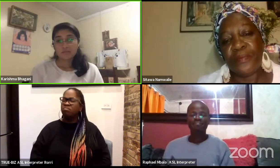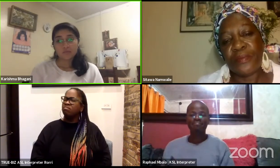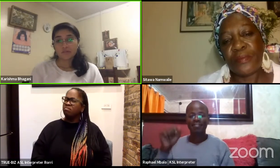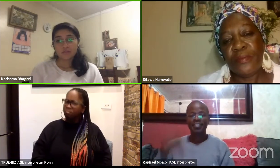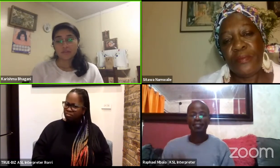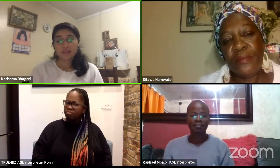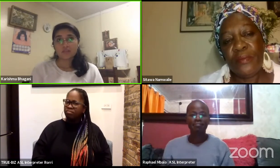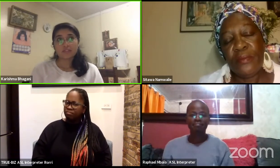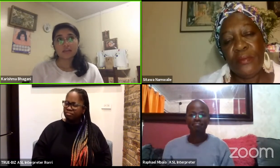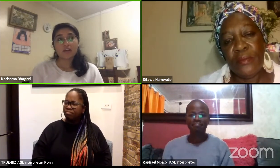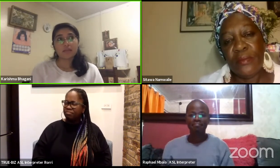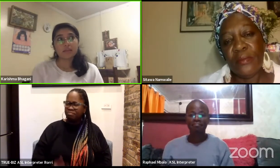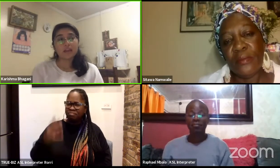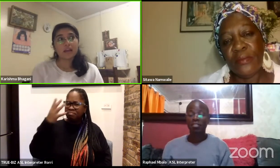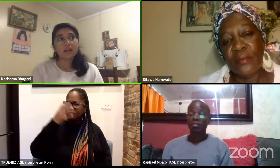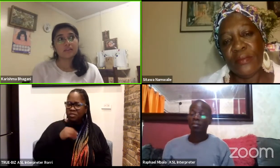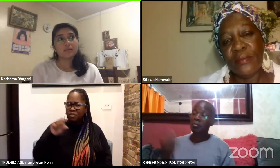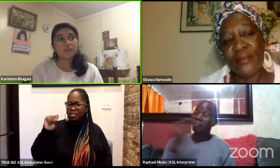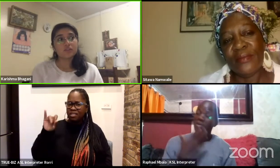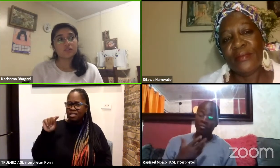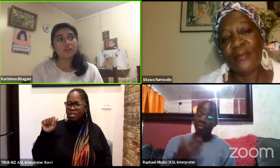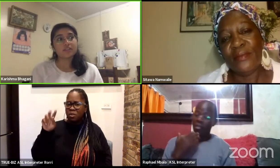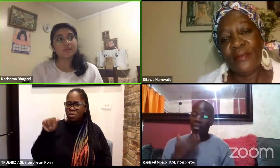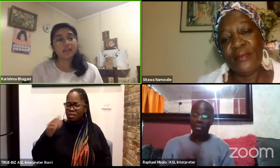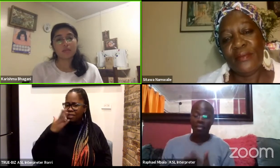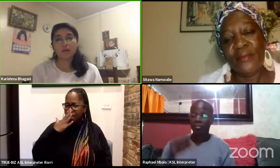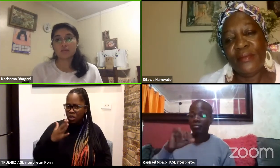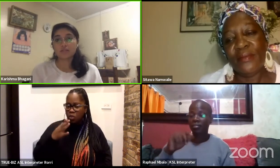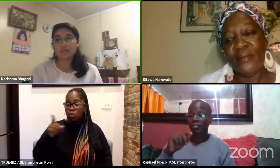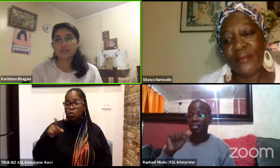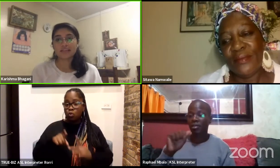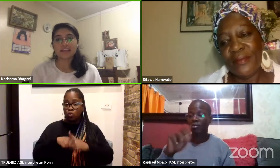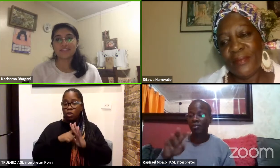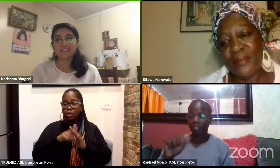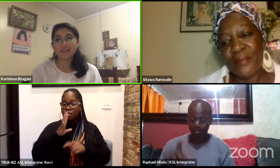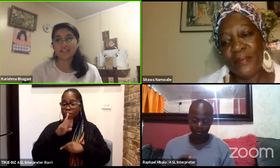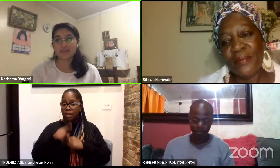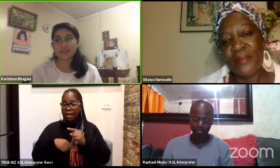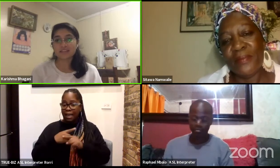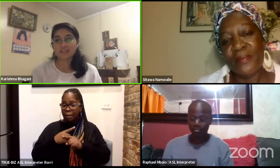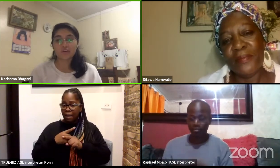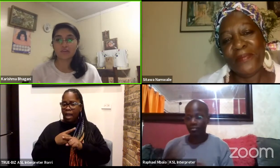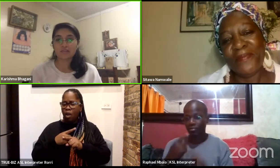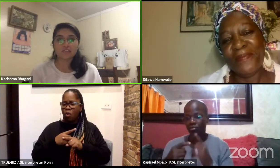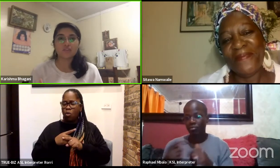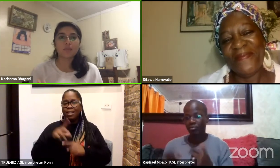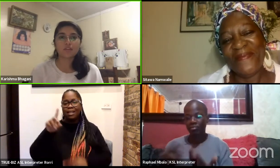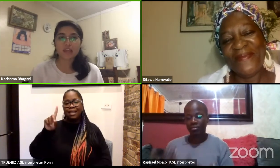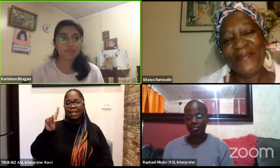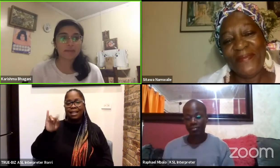Beautiful, thank you Sitawa. I mean, yeah, the minute you started speaking about the idea of displacement, there's so much happening